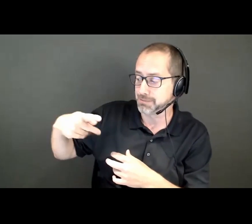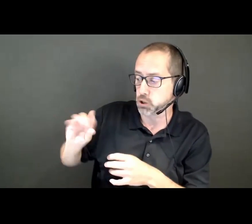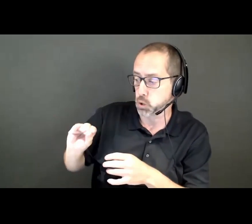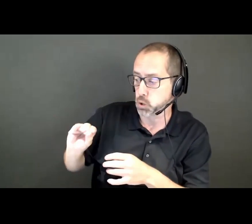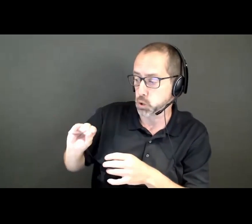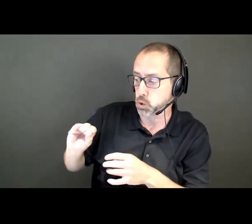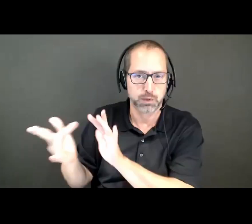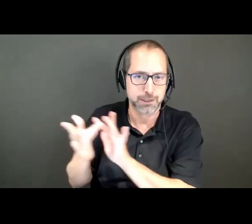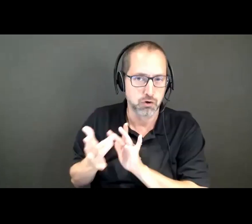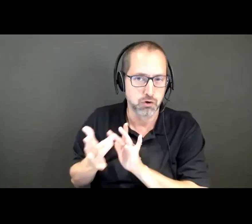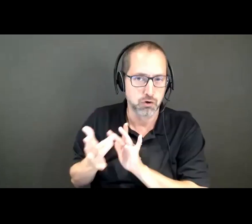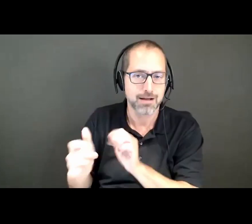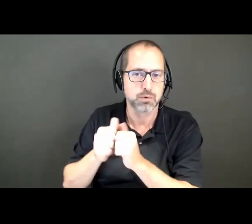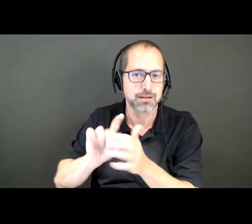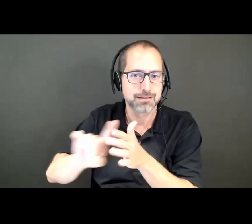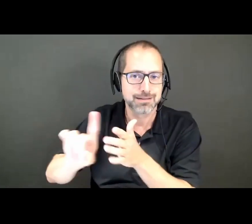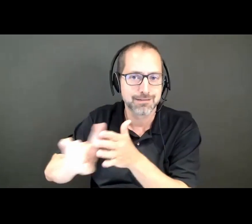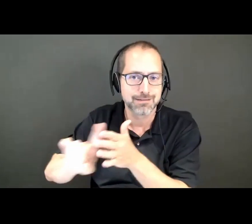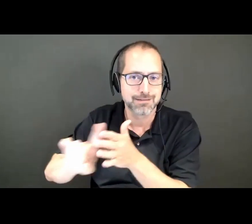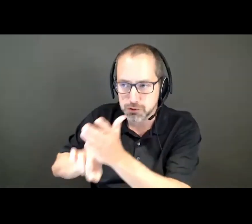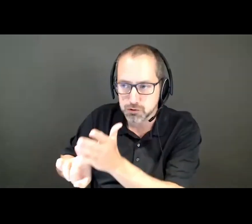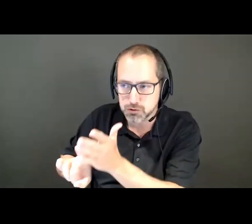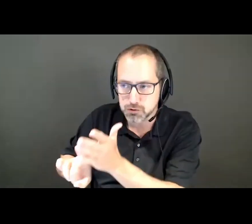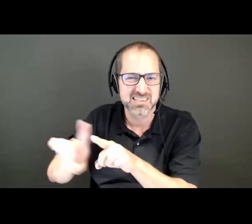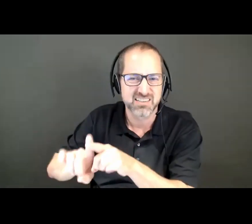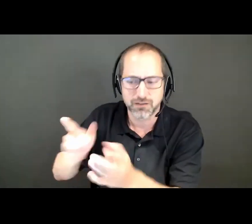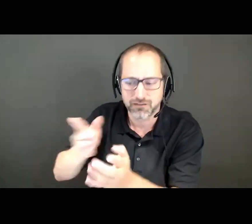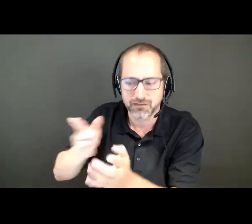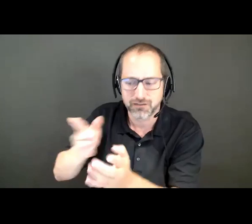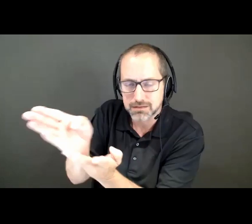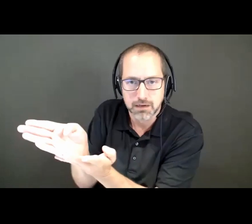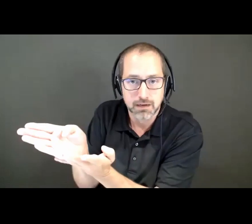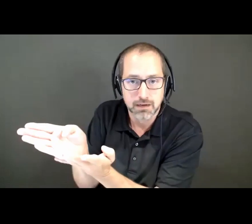different researchers, different fields, okay. And of course, when I was working with ICRC,